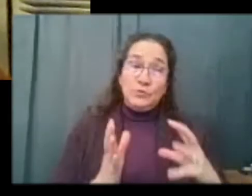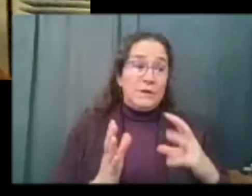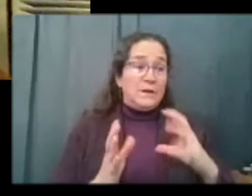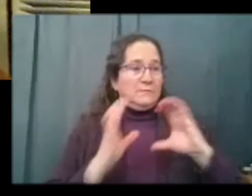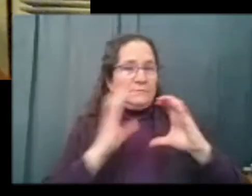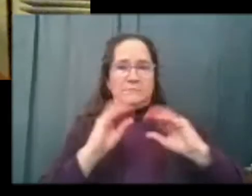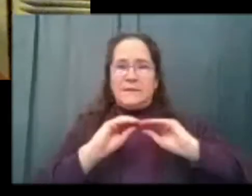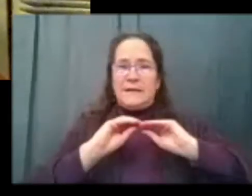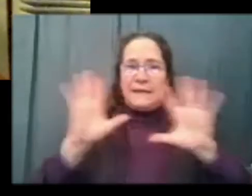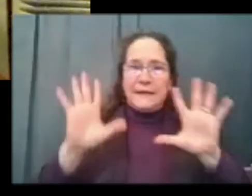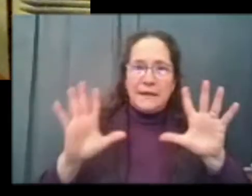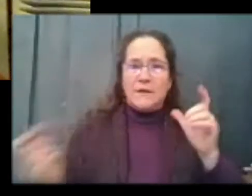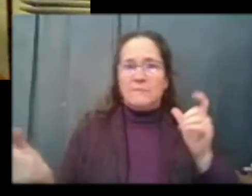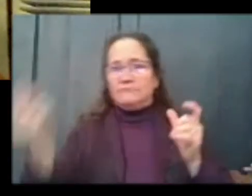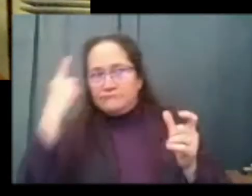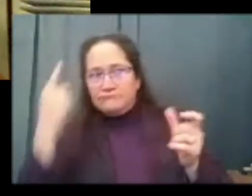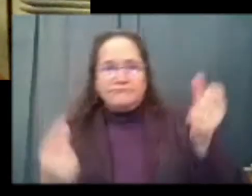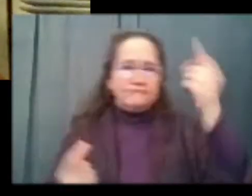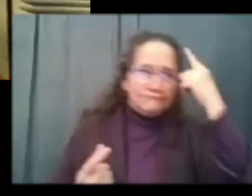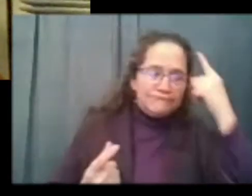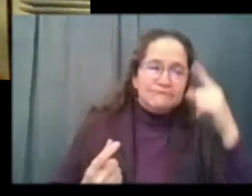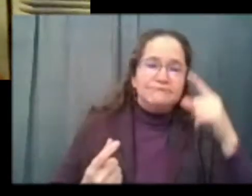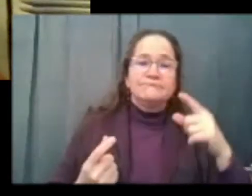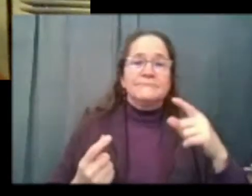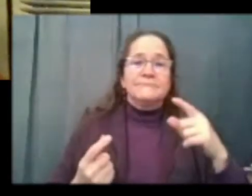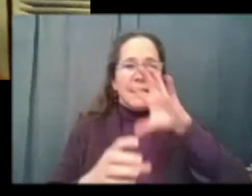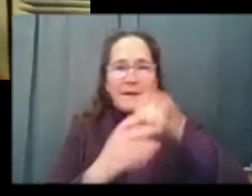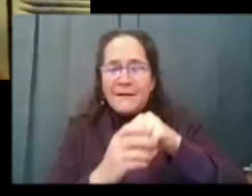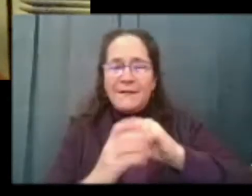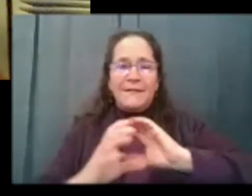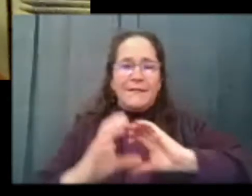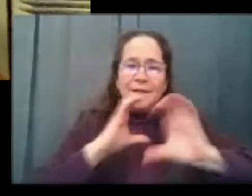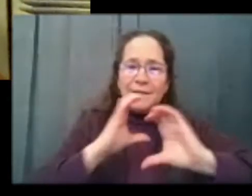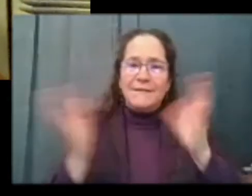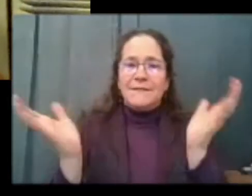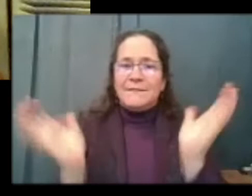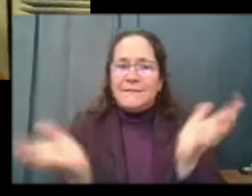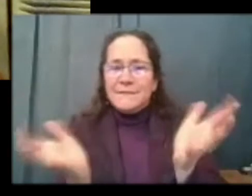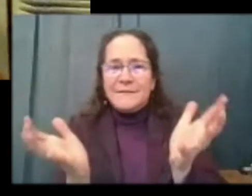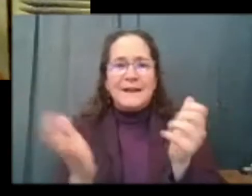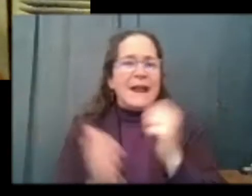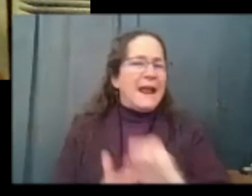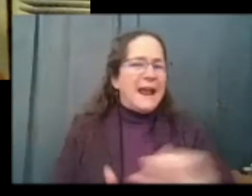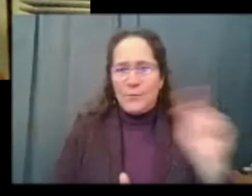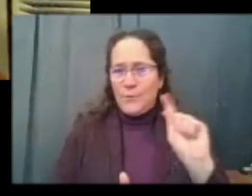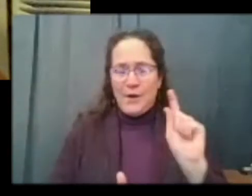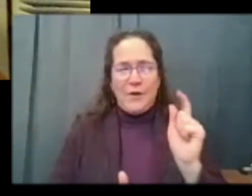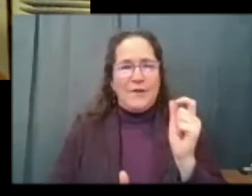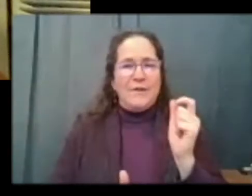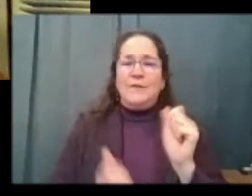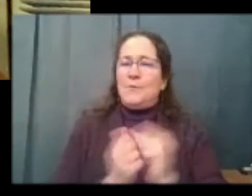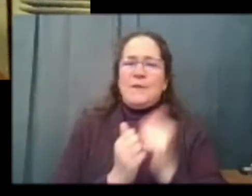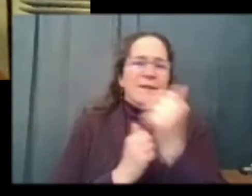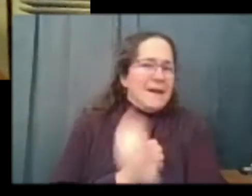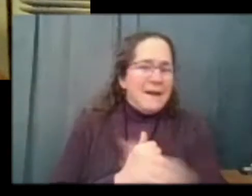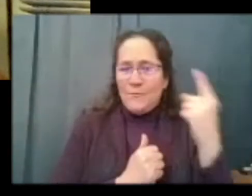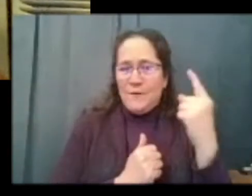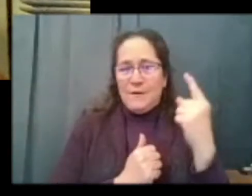and be able to engage in conversations anywhere with anyone that they would like. So I think that's maybe a foundation